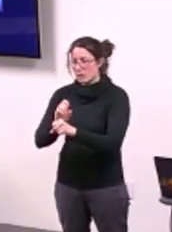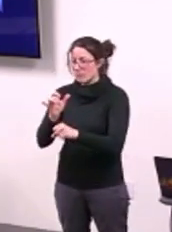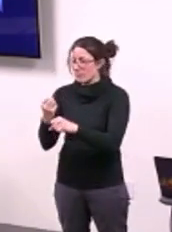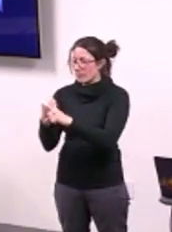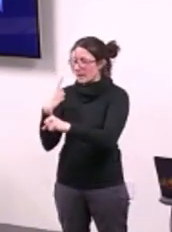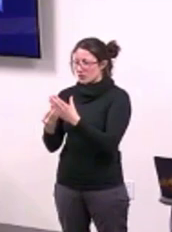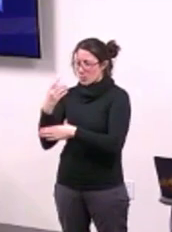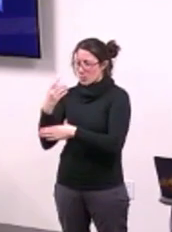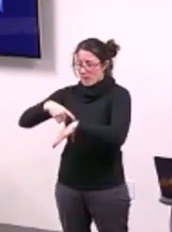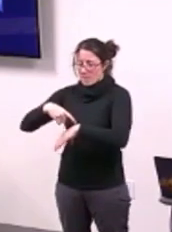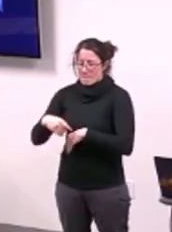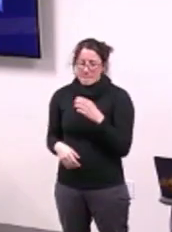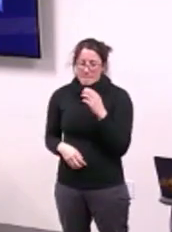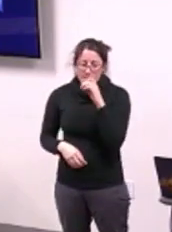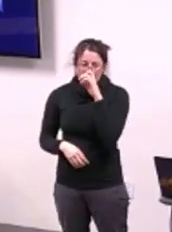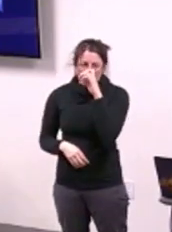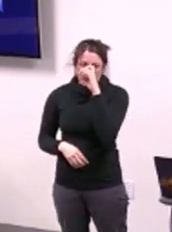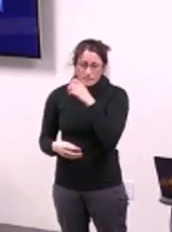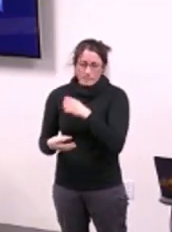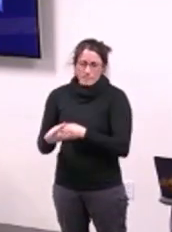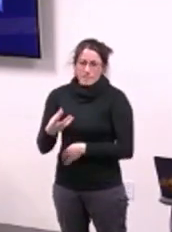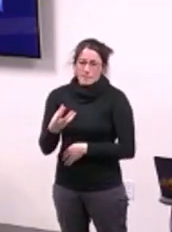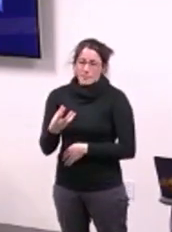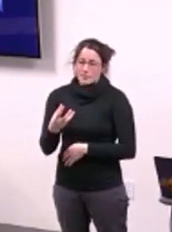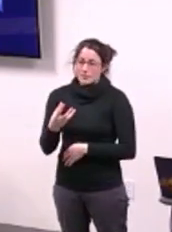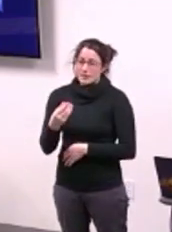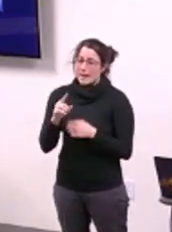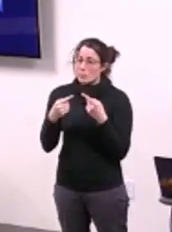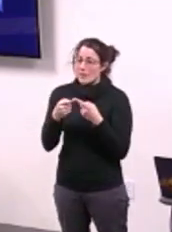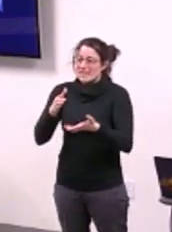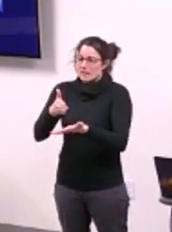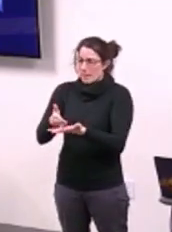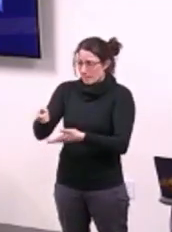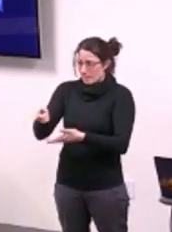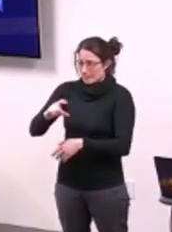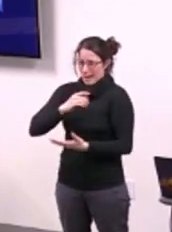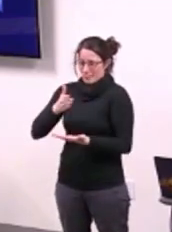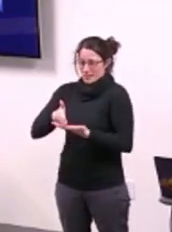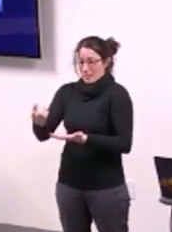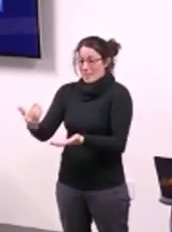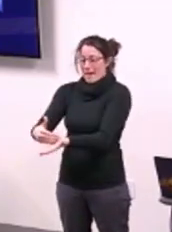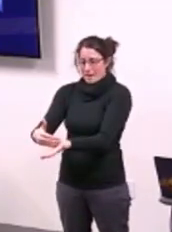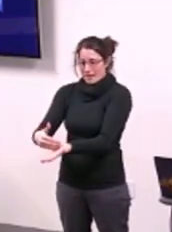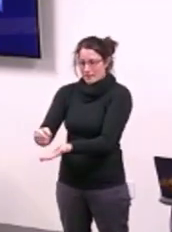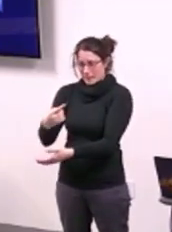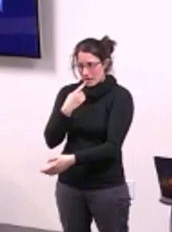And when they stopped him again, he says, "You know, this is the, the fourth time y'all have stopped me.